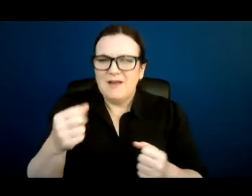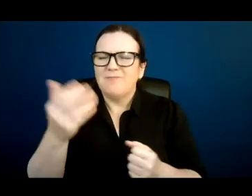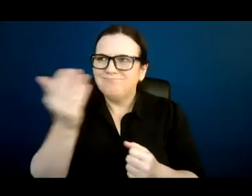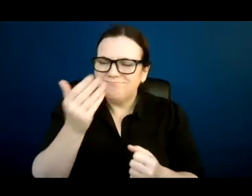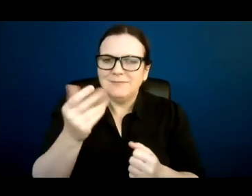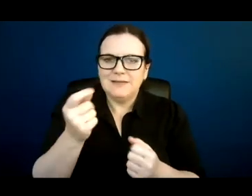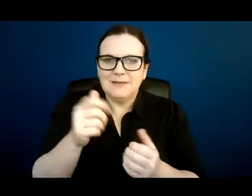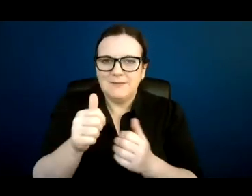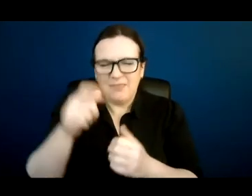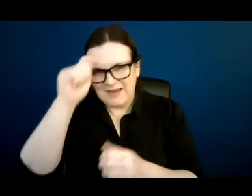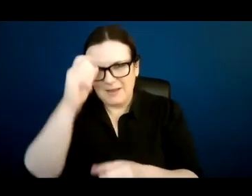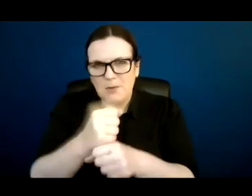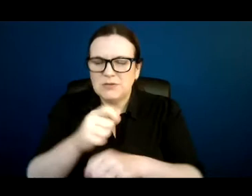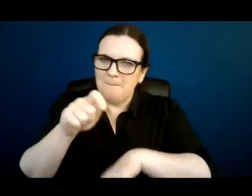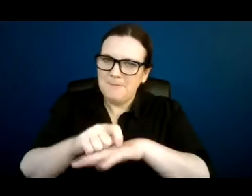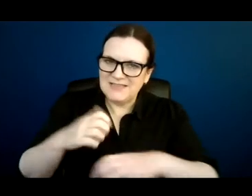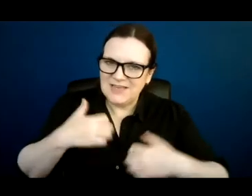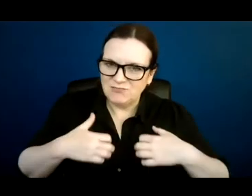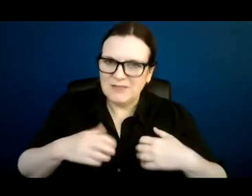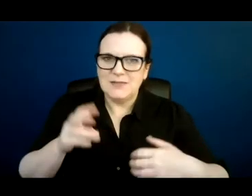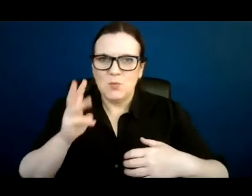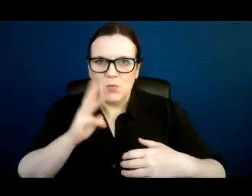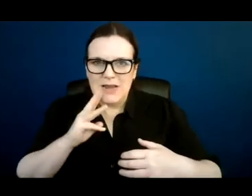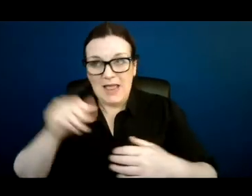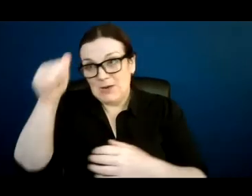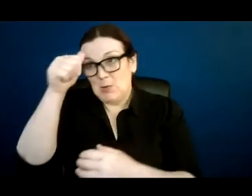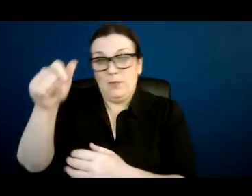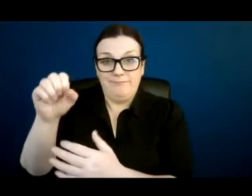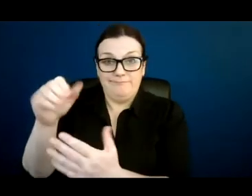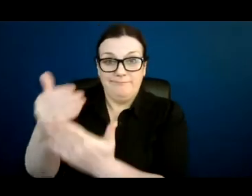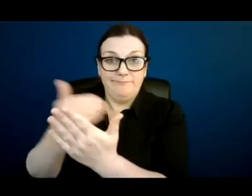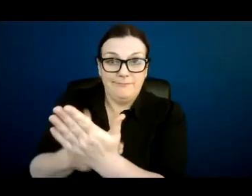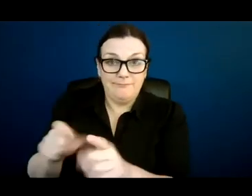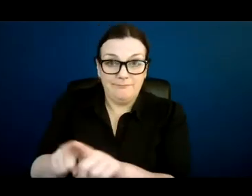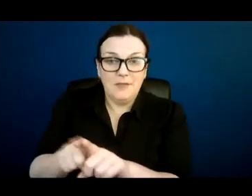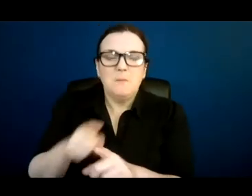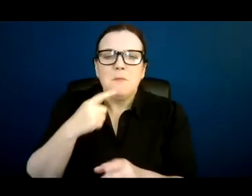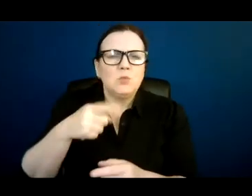but the preparedness is that we are trying to bring in more cognisance of the will and